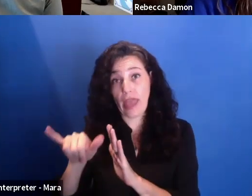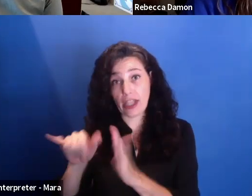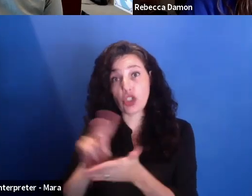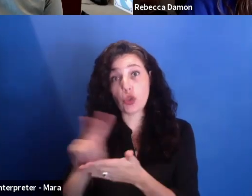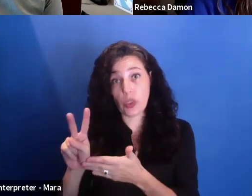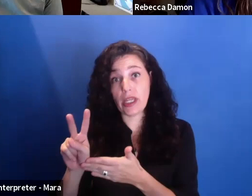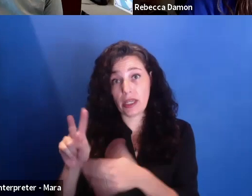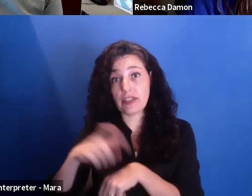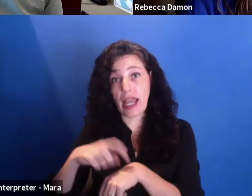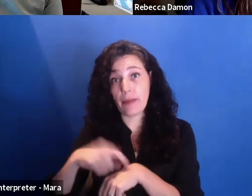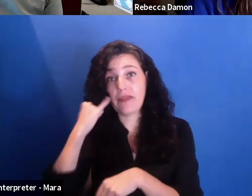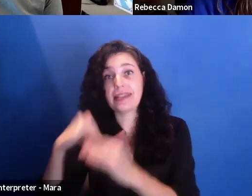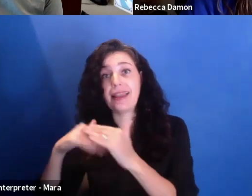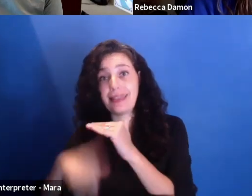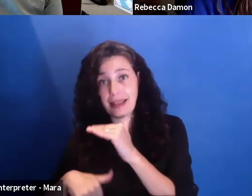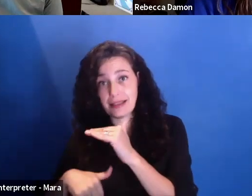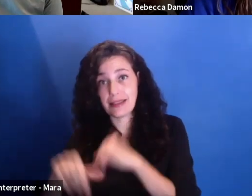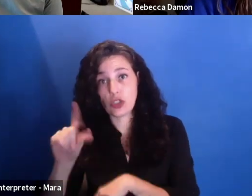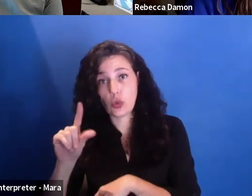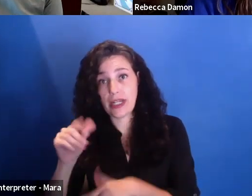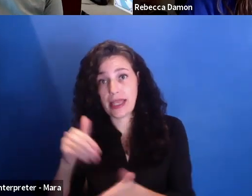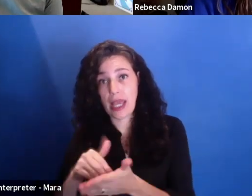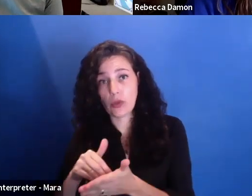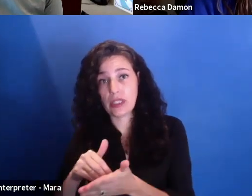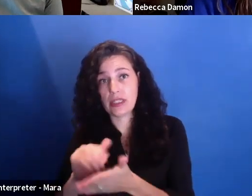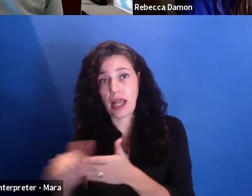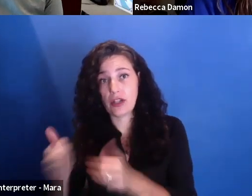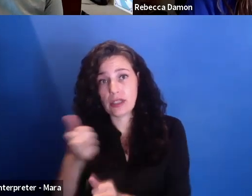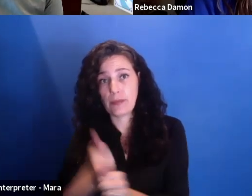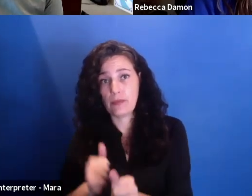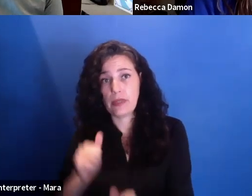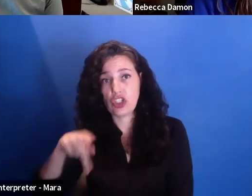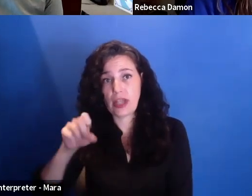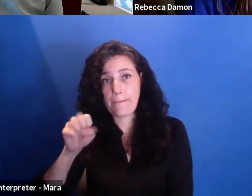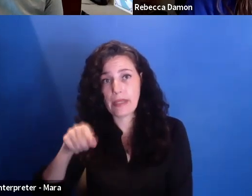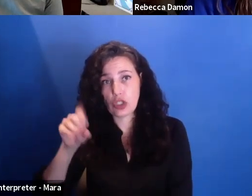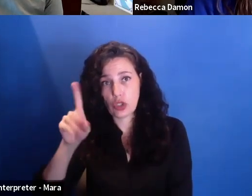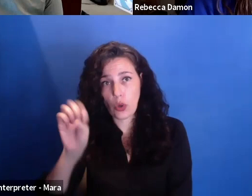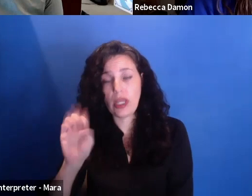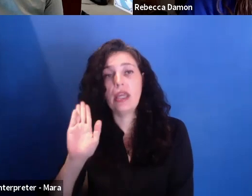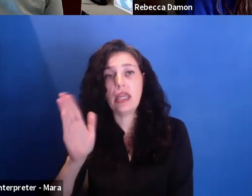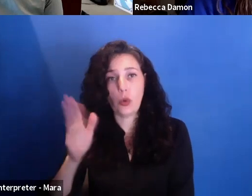if you make less than $20,000 per episode, will be paid at the Schedule B weekly rate, weekly minimum.